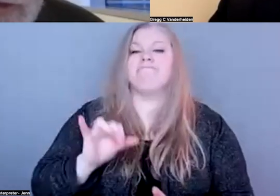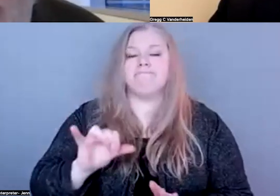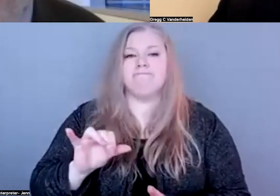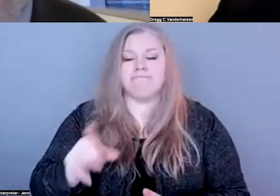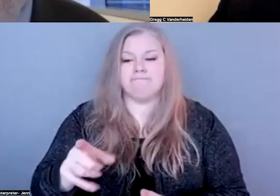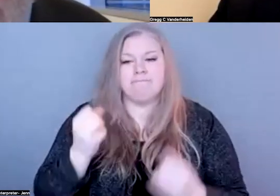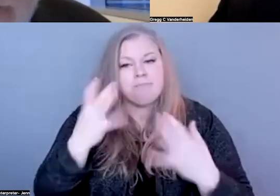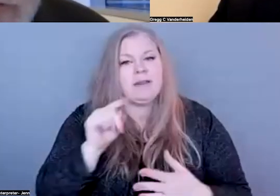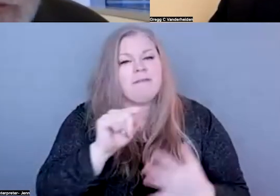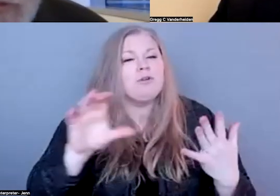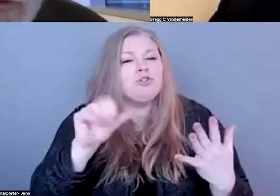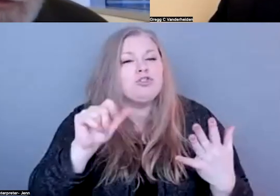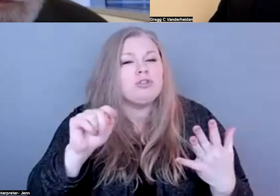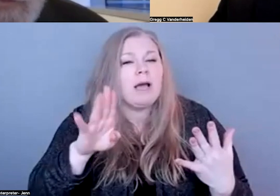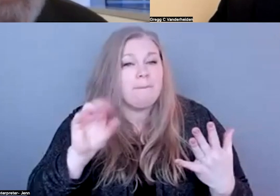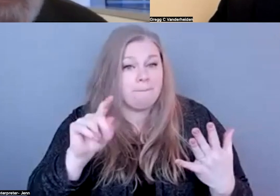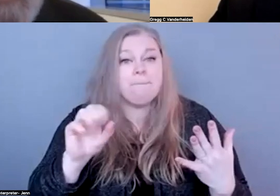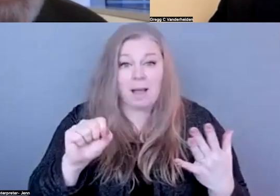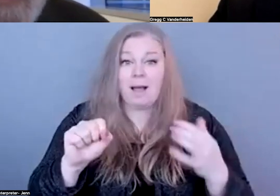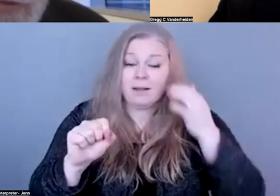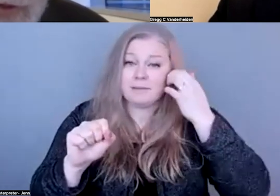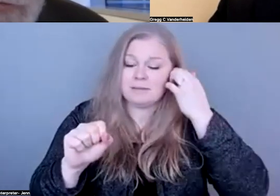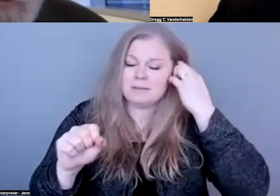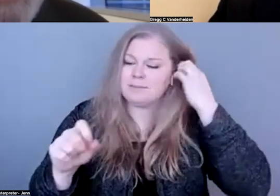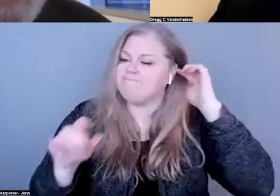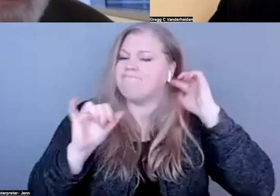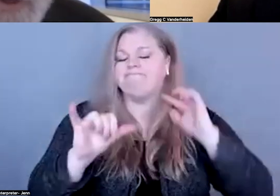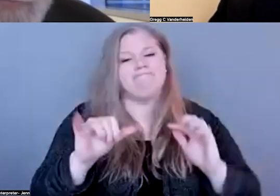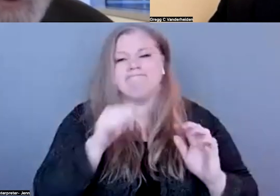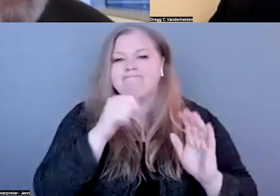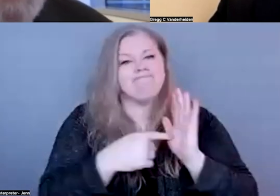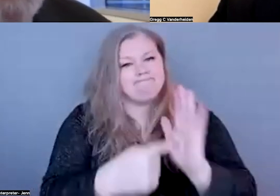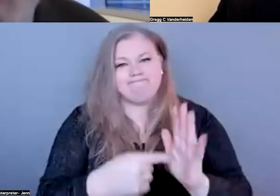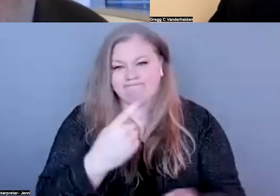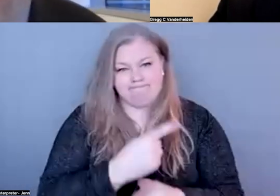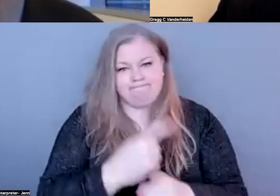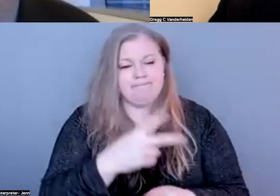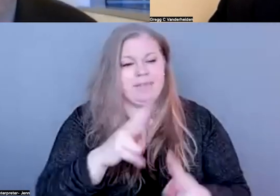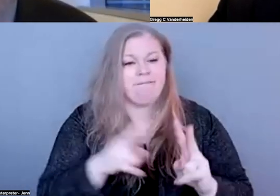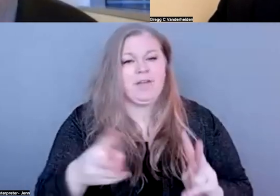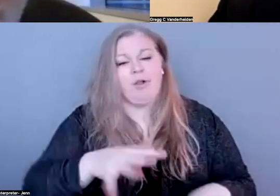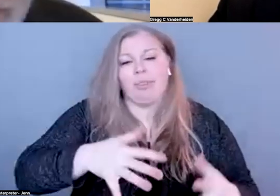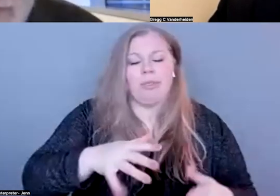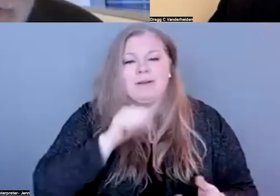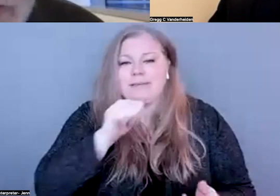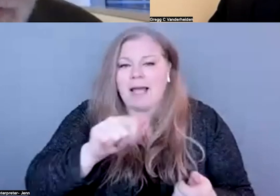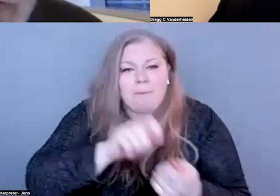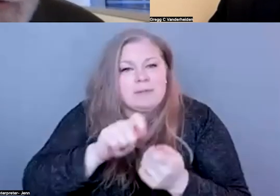chatbots will misrepresent things very glibly, and very persuasively and so we